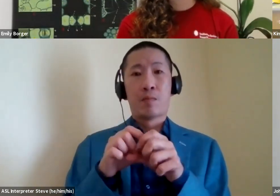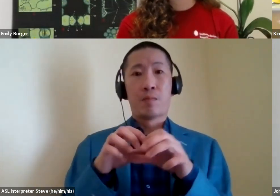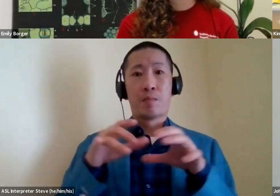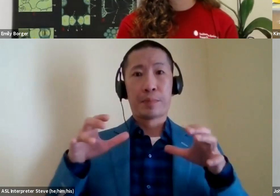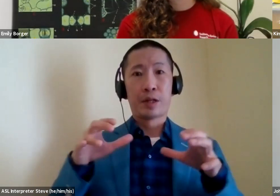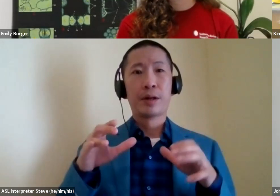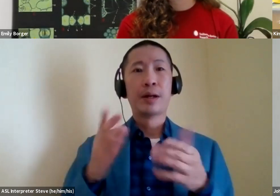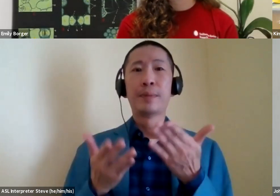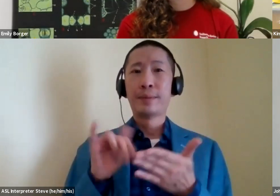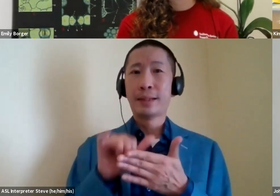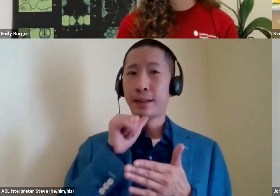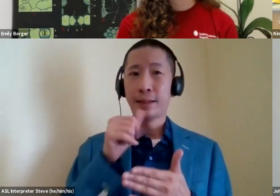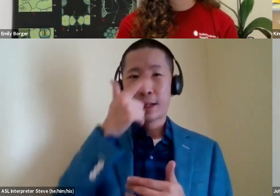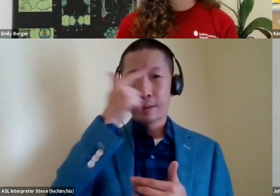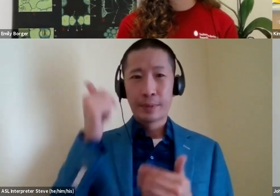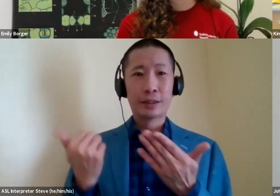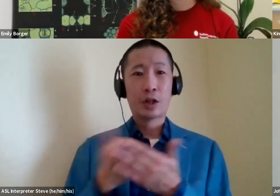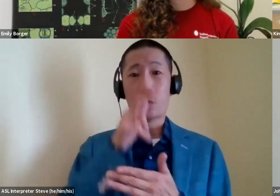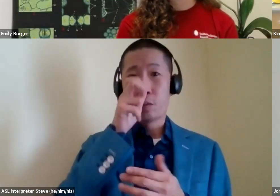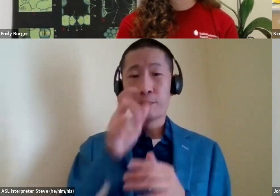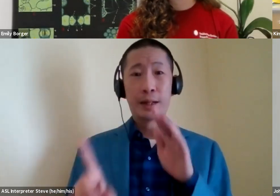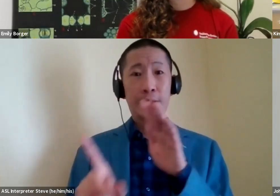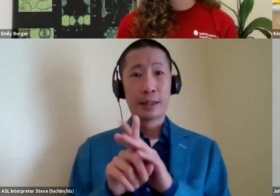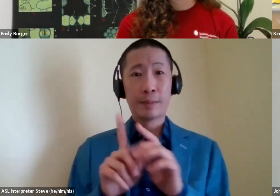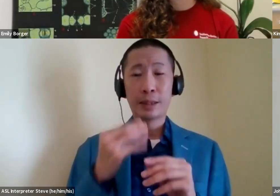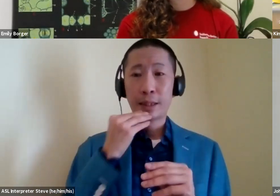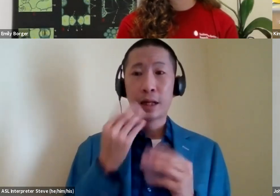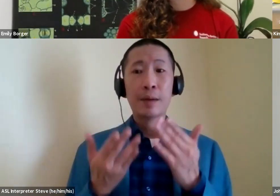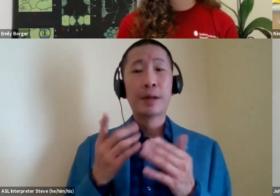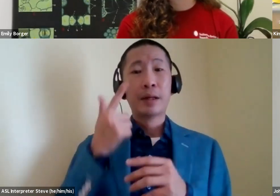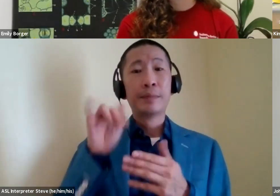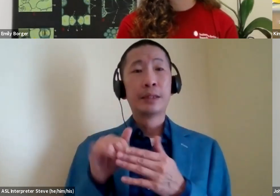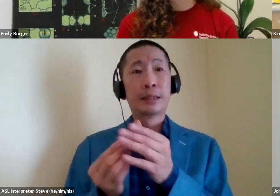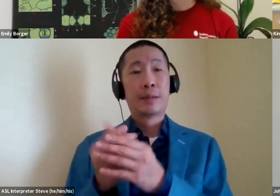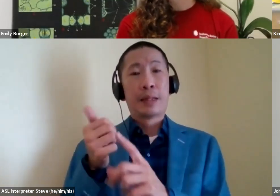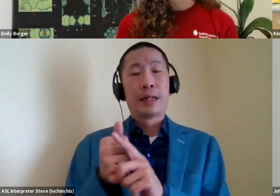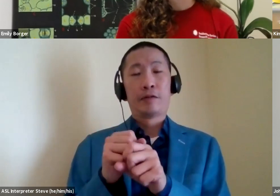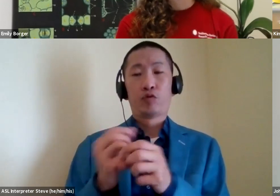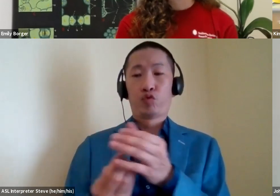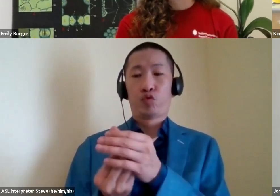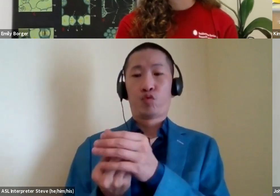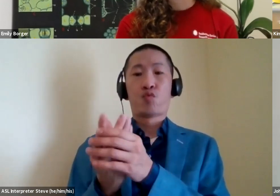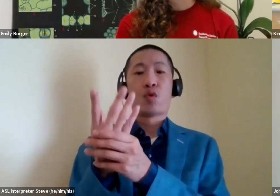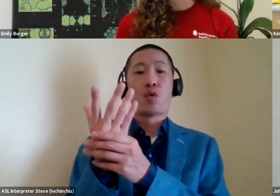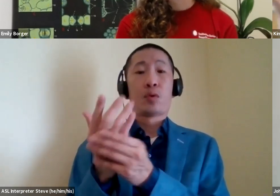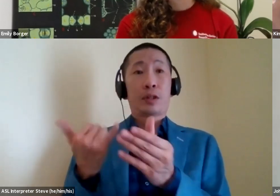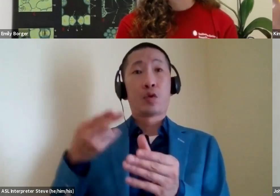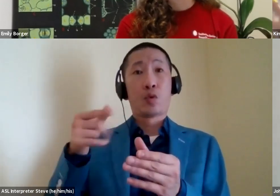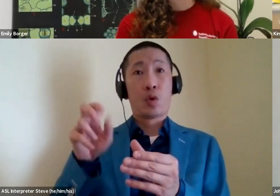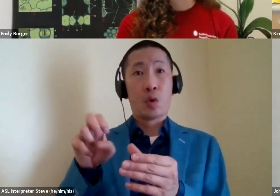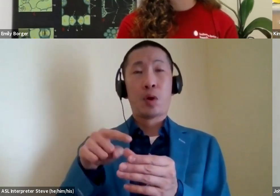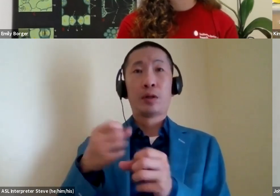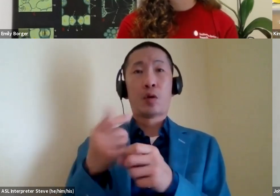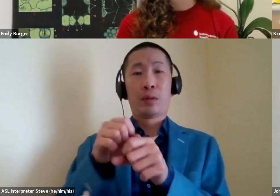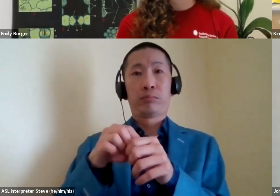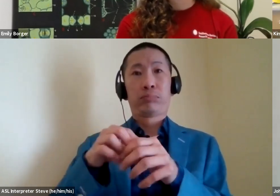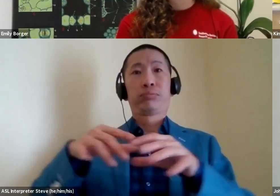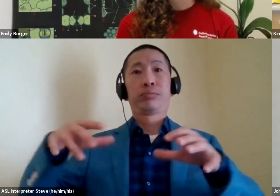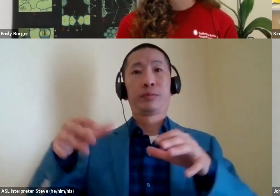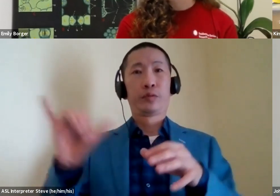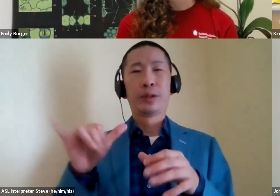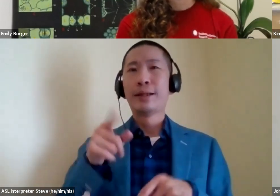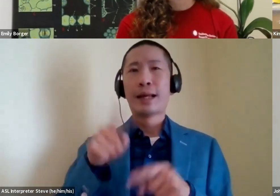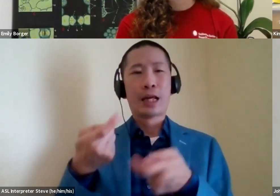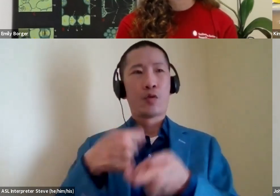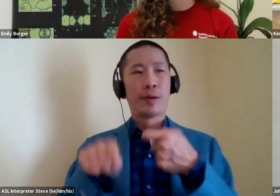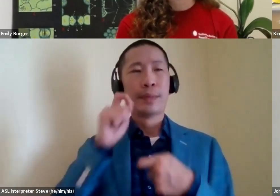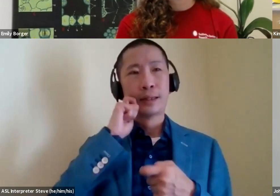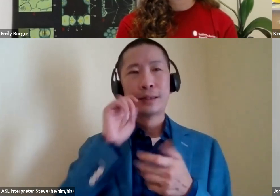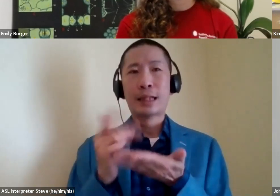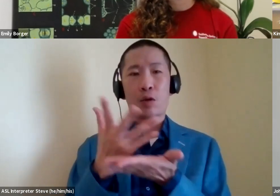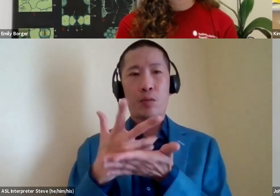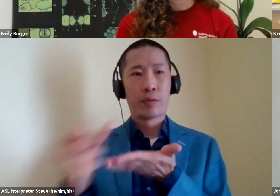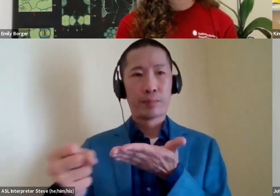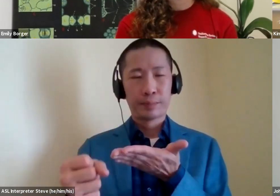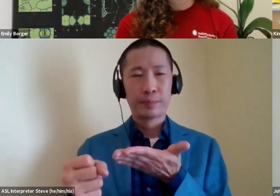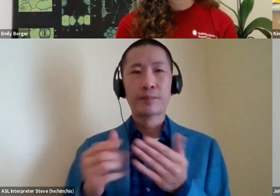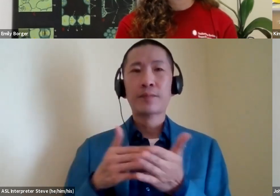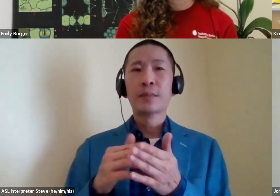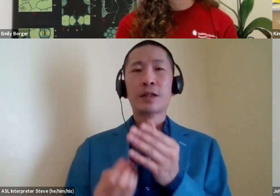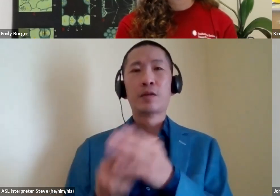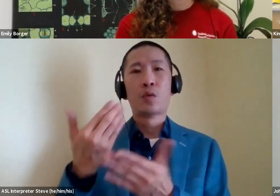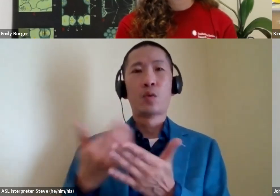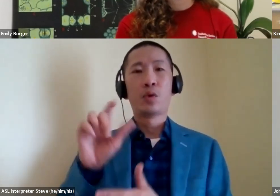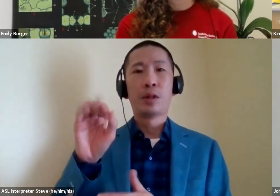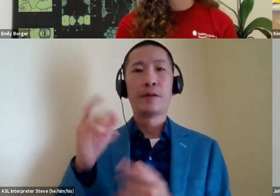Kim Komatsu (she/her): And that might not be because a new insect is coming to eat it, it might just be because the plant is expanding and so that existing hole is already expanding so they can't replace the tissue that was lost often they just grow new leaves to try and compensate for it.